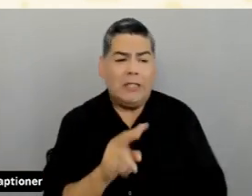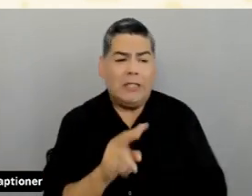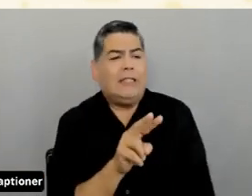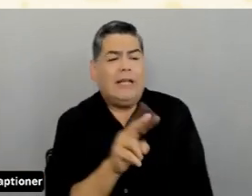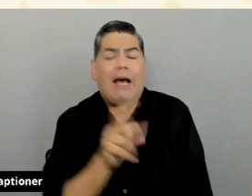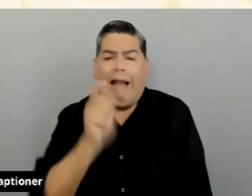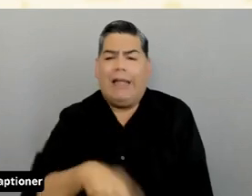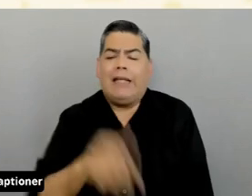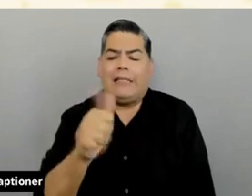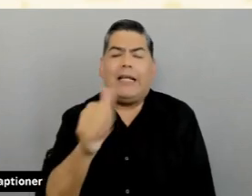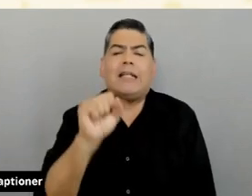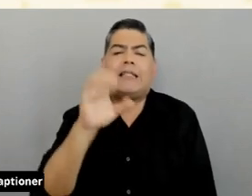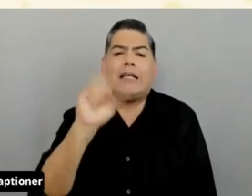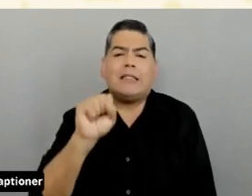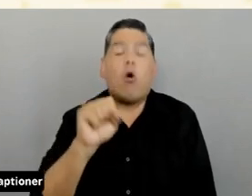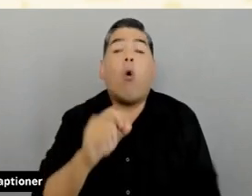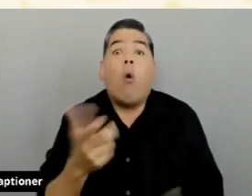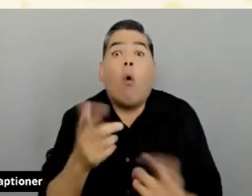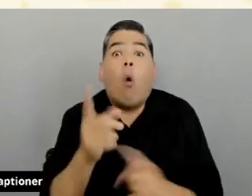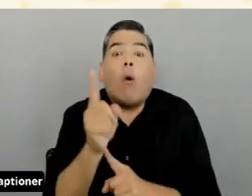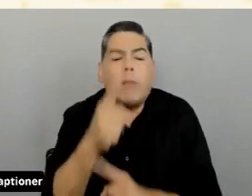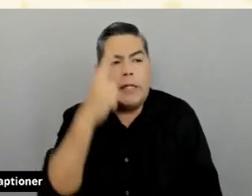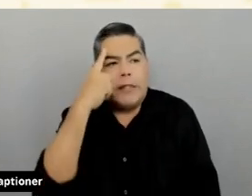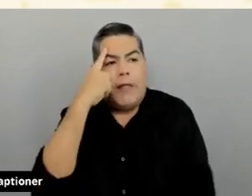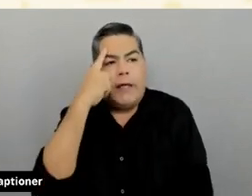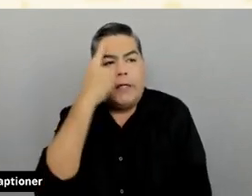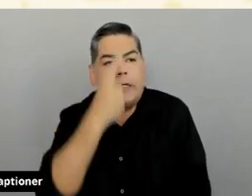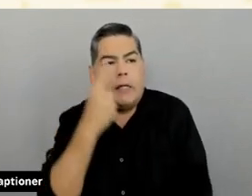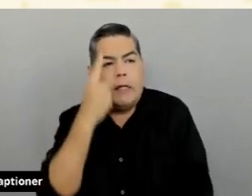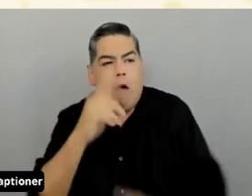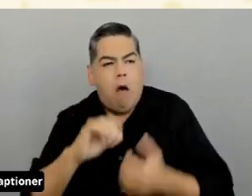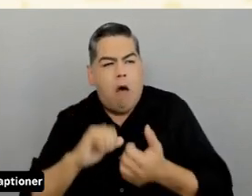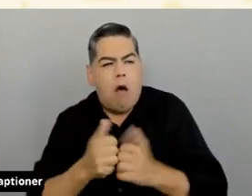one minute to think about in order to use it?